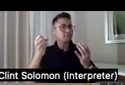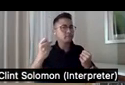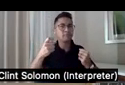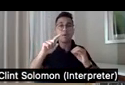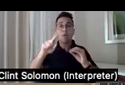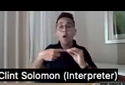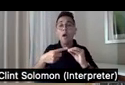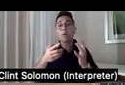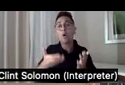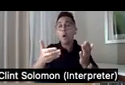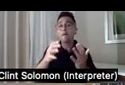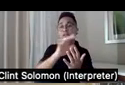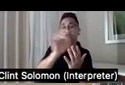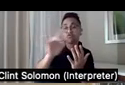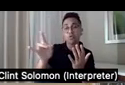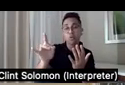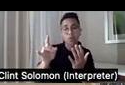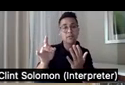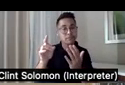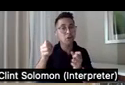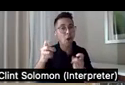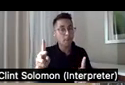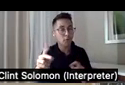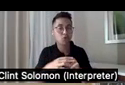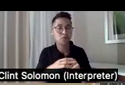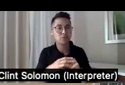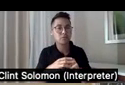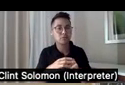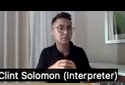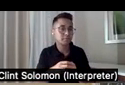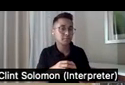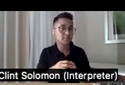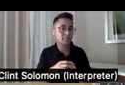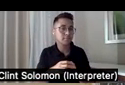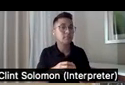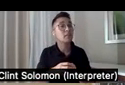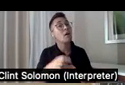including the vocabulary we will use if the child appears to have made an error in their selection